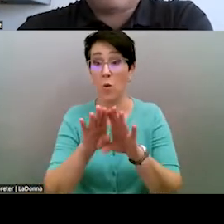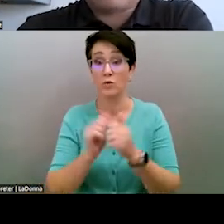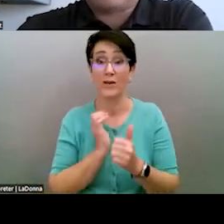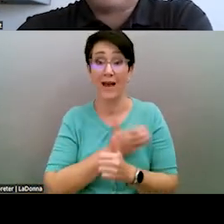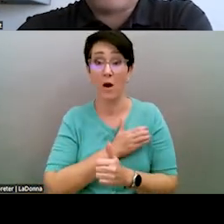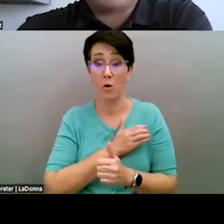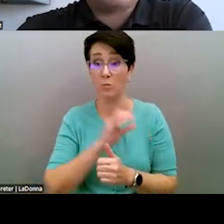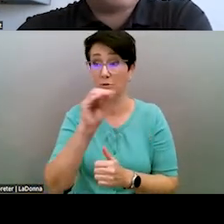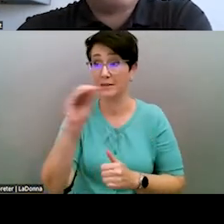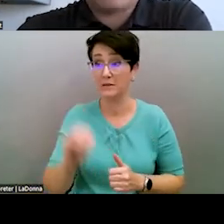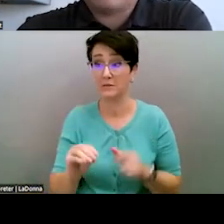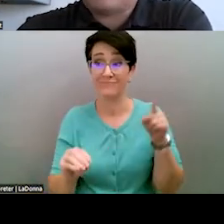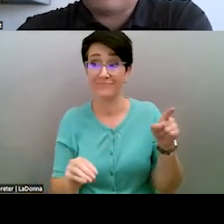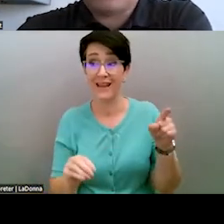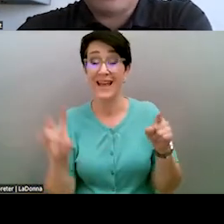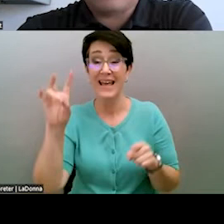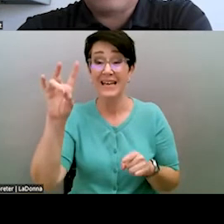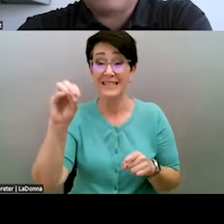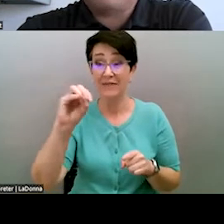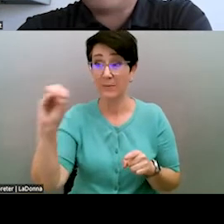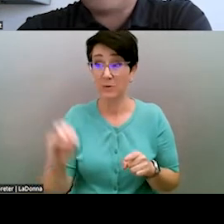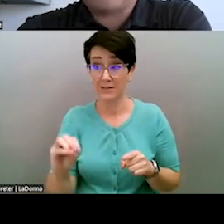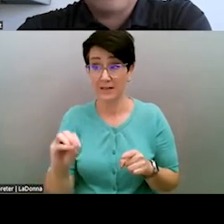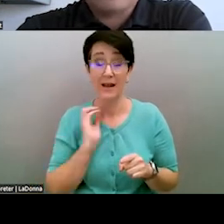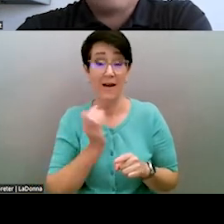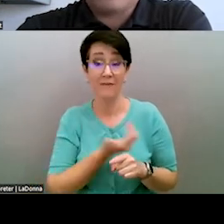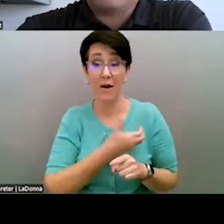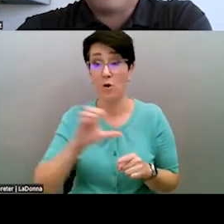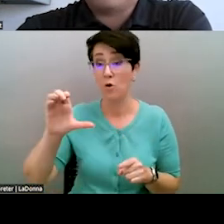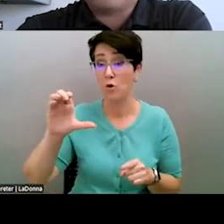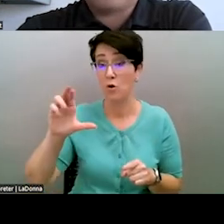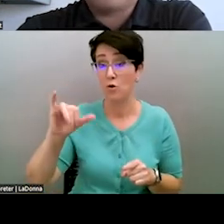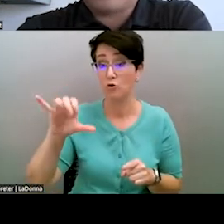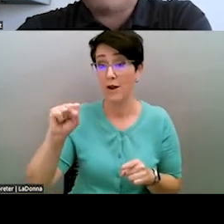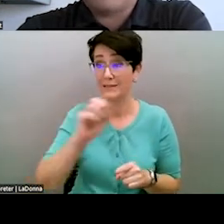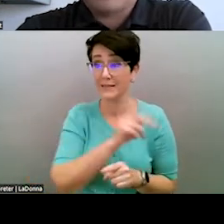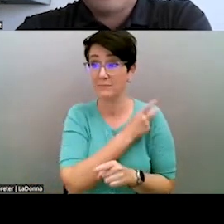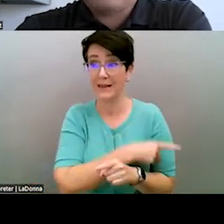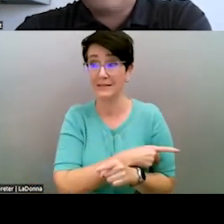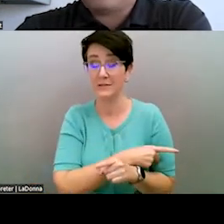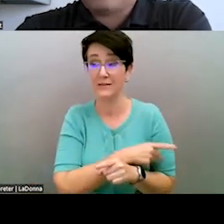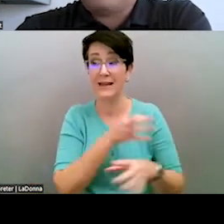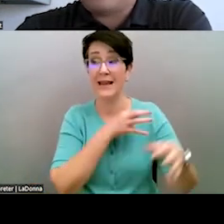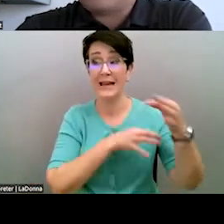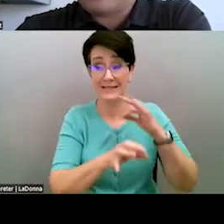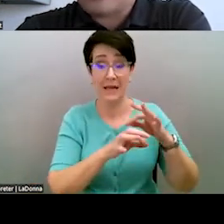OUR CRISIS PATIENTS. WE AVOID LEVEL ONE ADMISSION. GET THEM DISCHARGED HOME. WE THINK, DONE A STUDY.